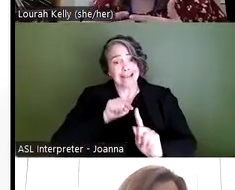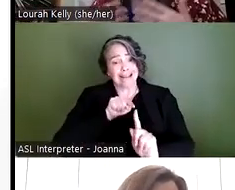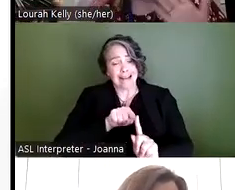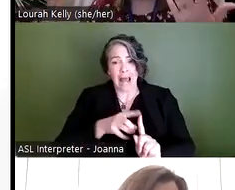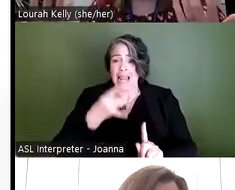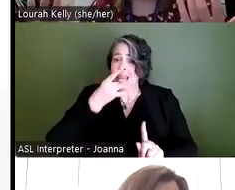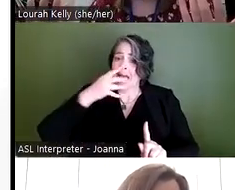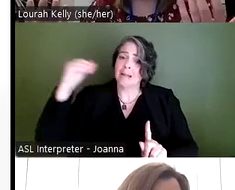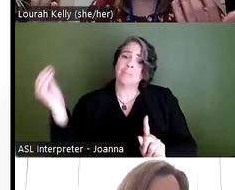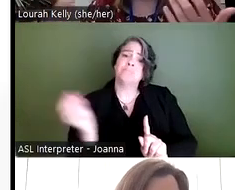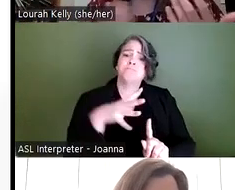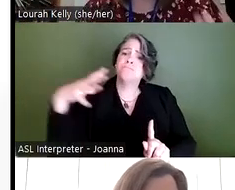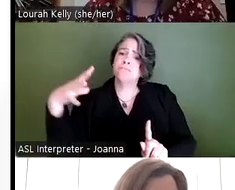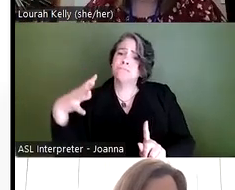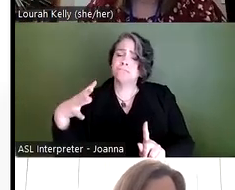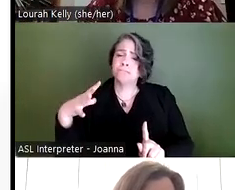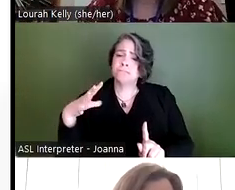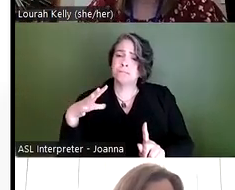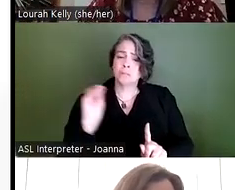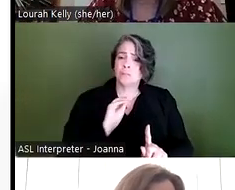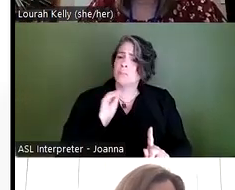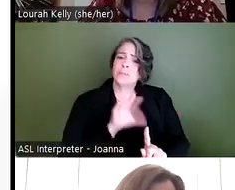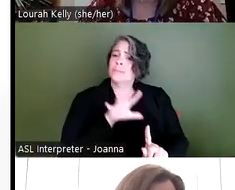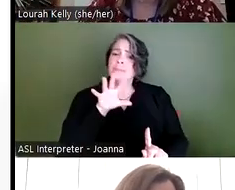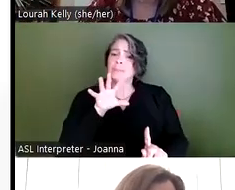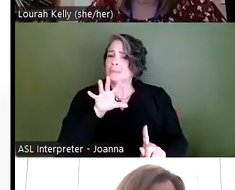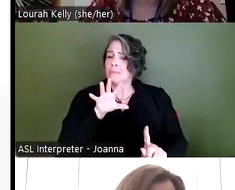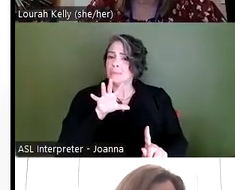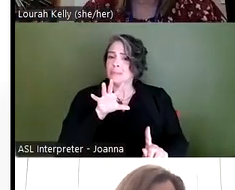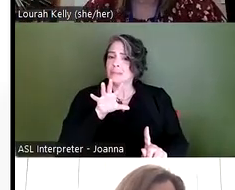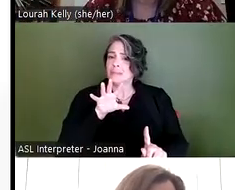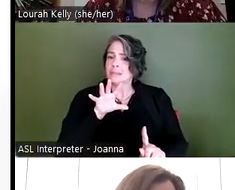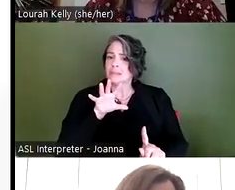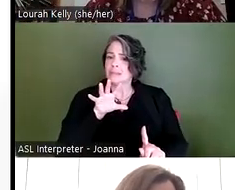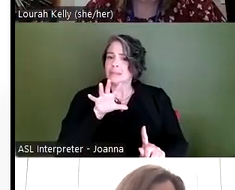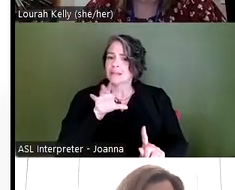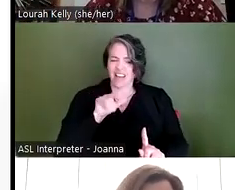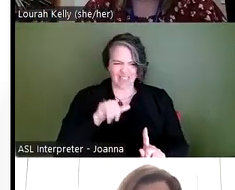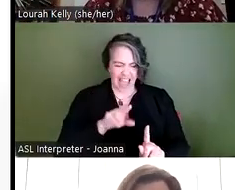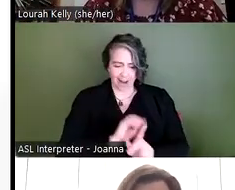because that halo, according to persons with lived experience, is perceived as kind of unrealistic.